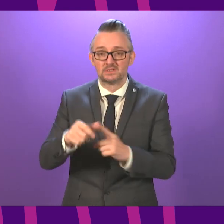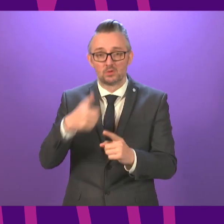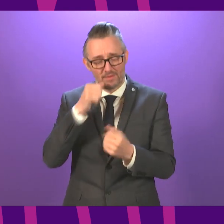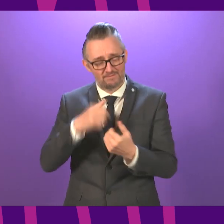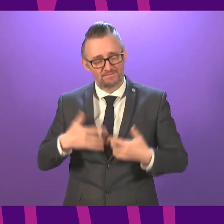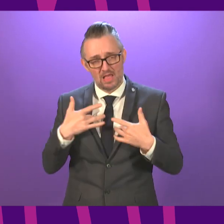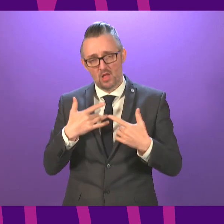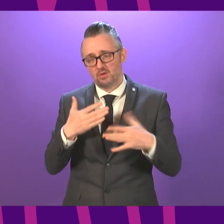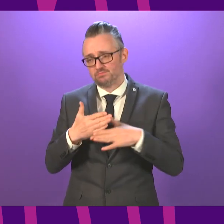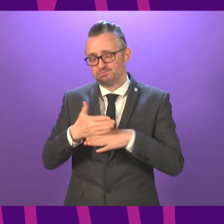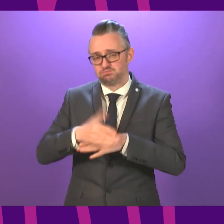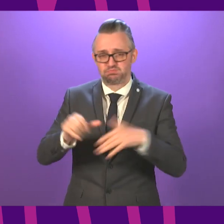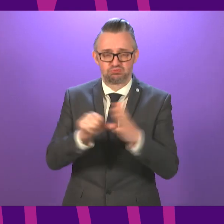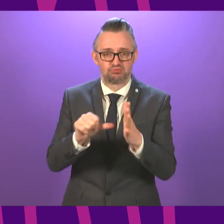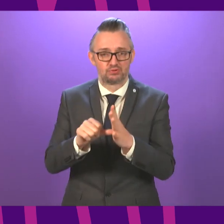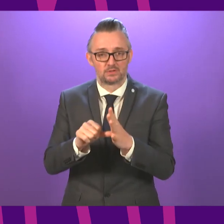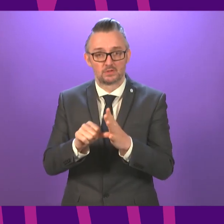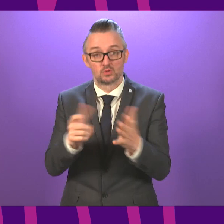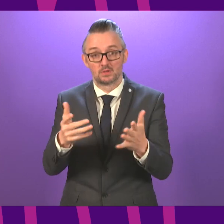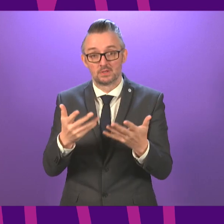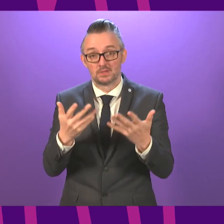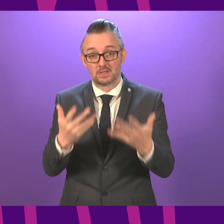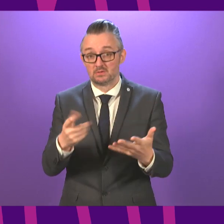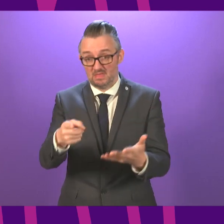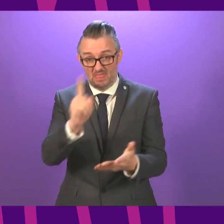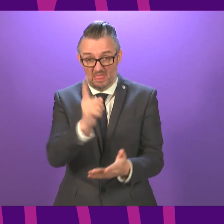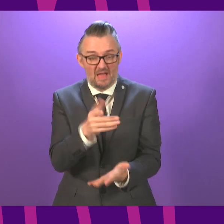That is now simply a fact, and it is why the Scottish Government is putting in place